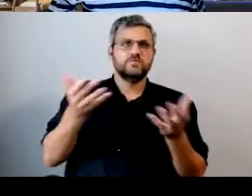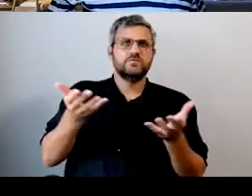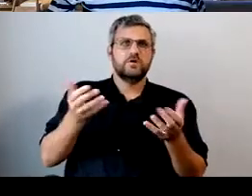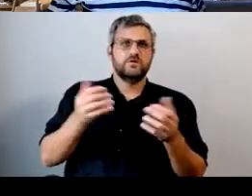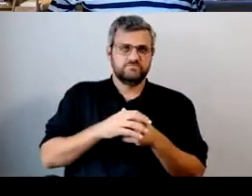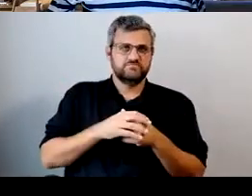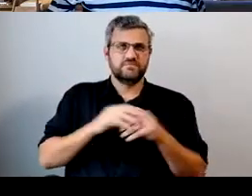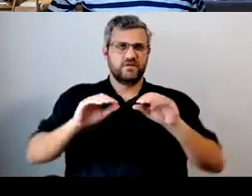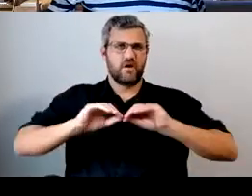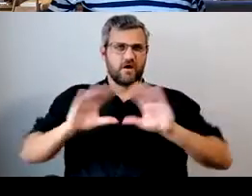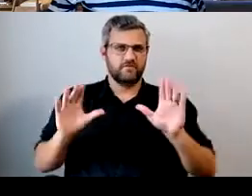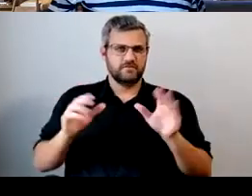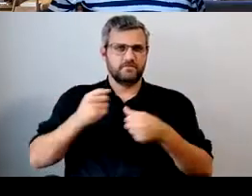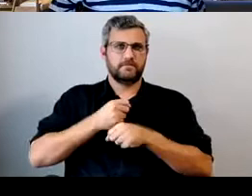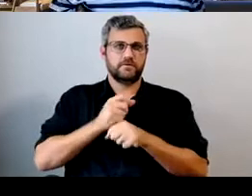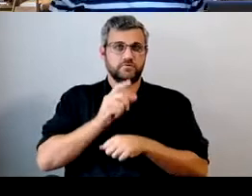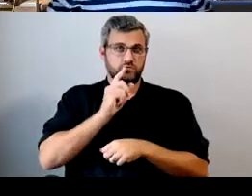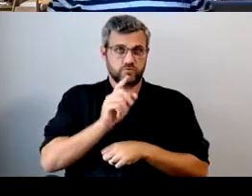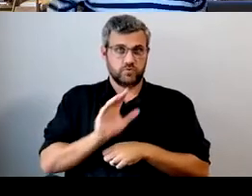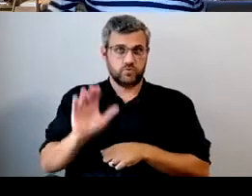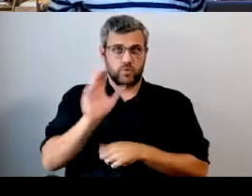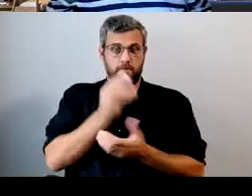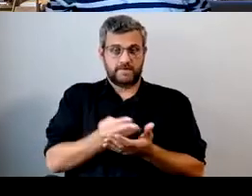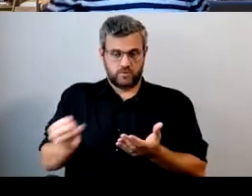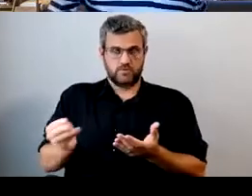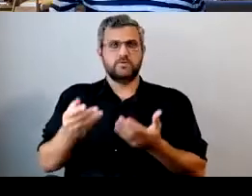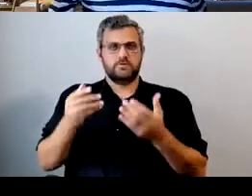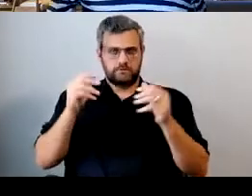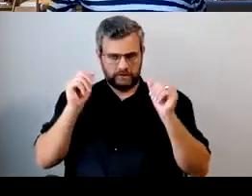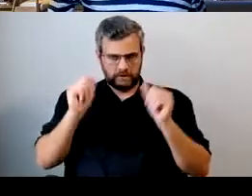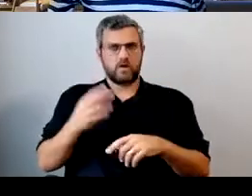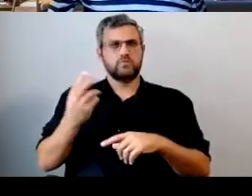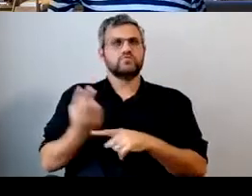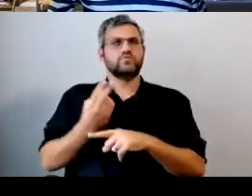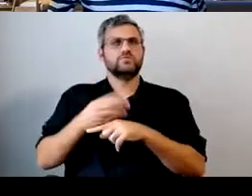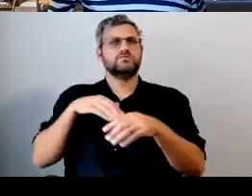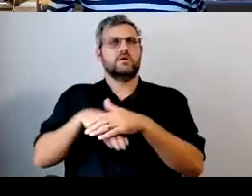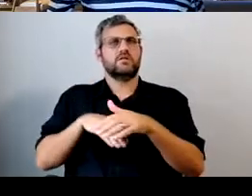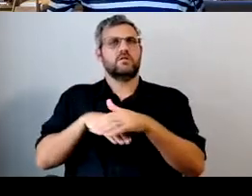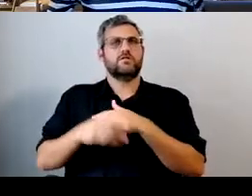and obviously making sure that your materials are accessible to screen readers.